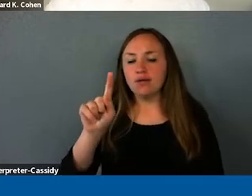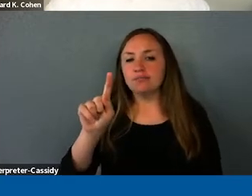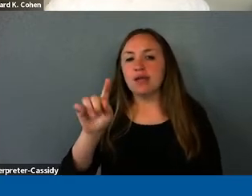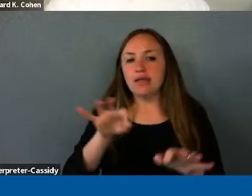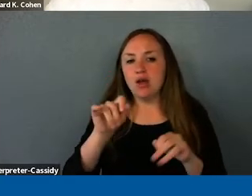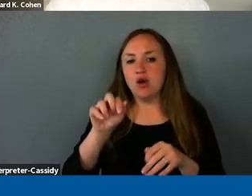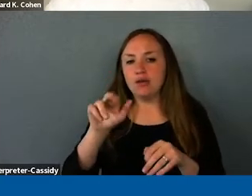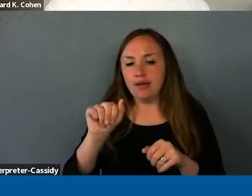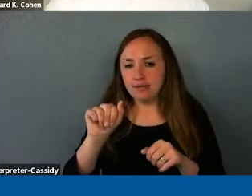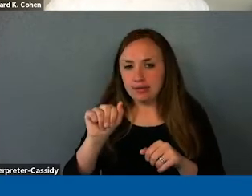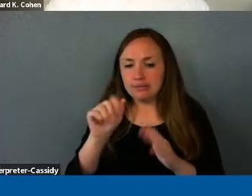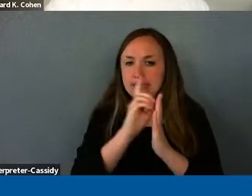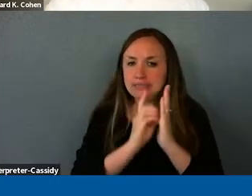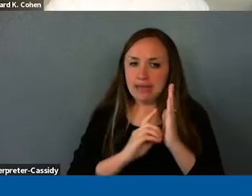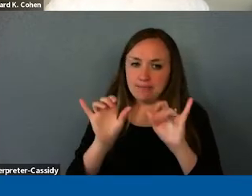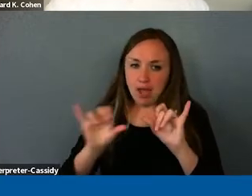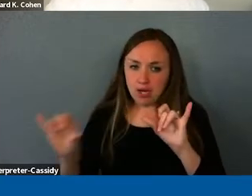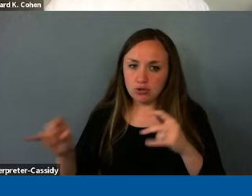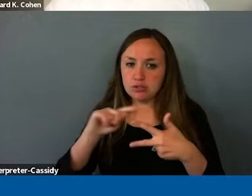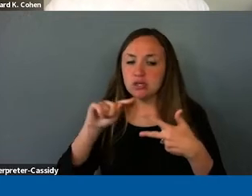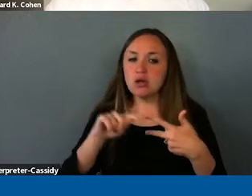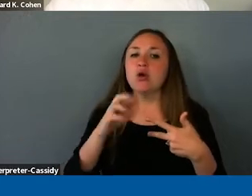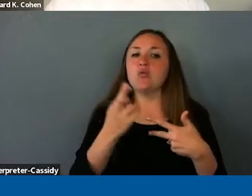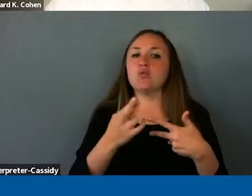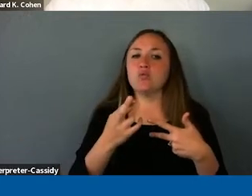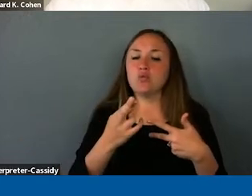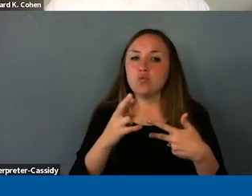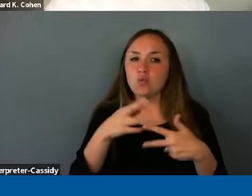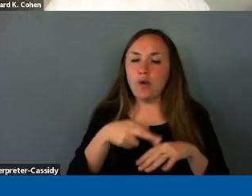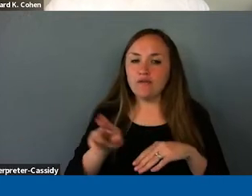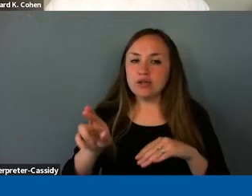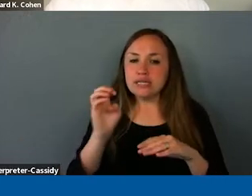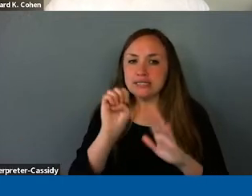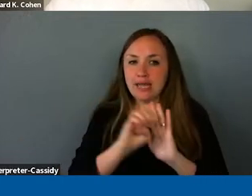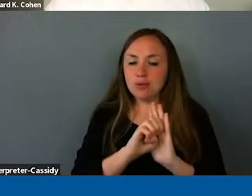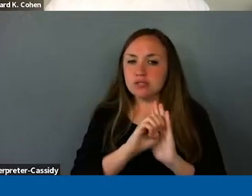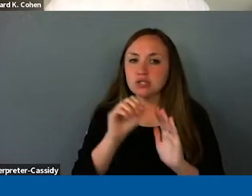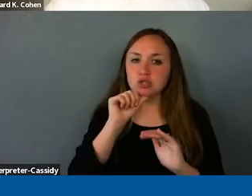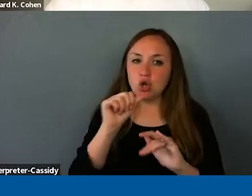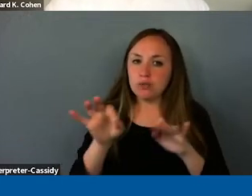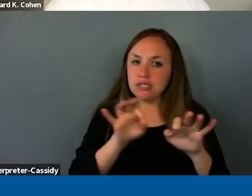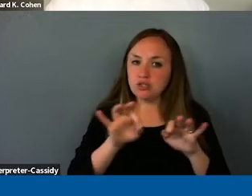the design patterns, reference examples, and sample code intentionally do not describe and implement